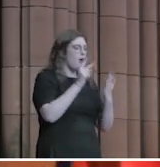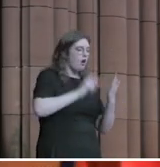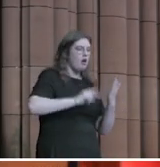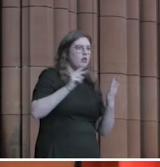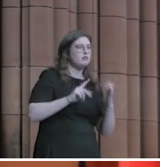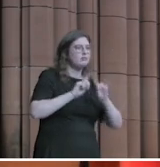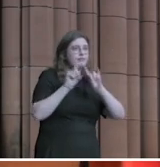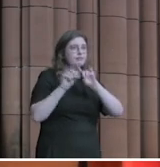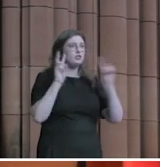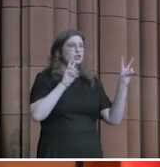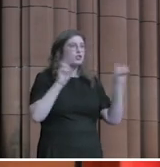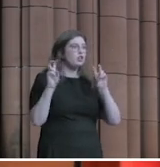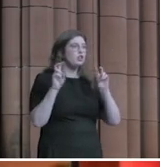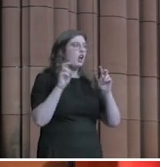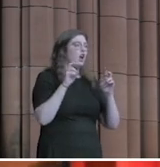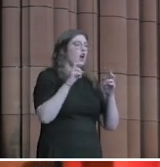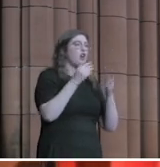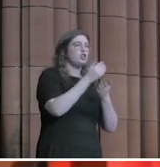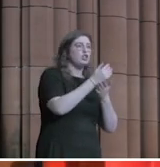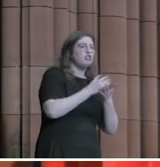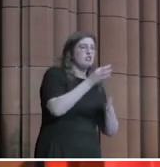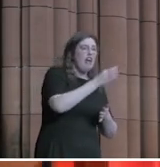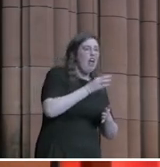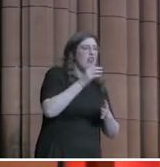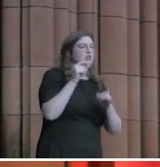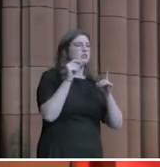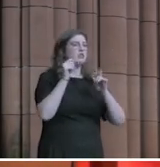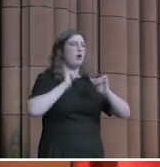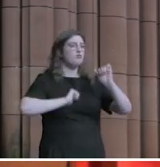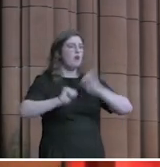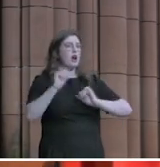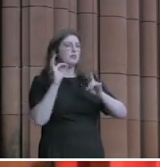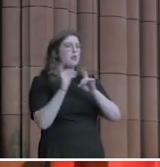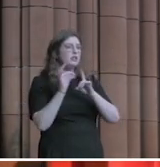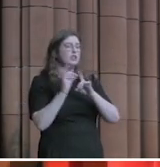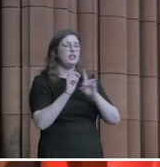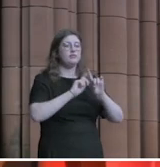from "Treasure Island" to "Pride and Prejudice," to "Homage to Catalonia," which I'm reading at the moment.